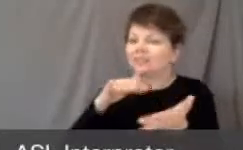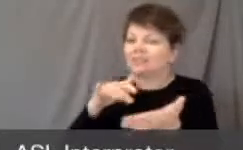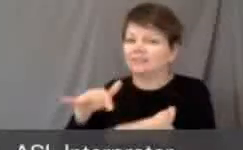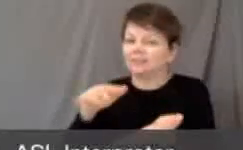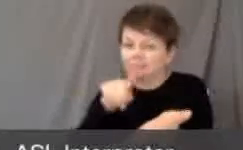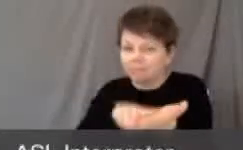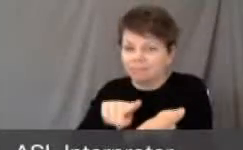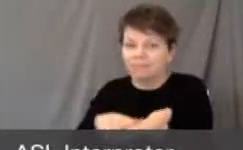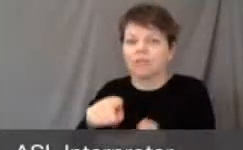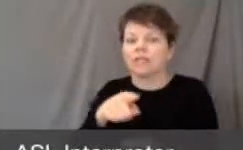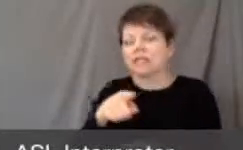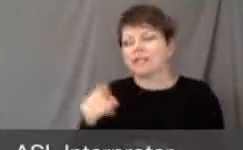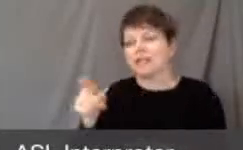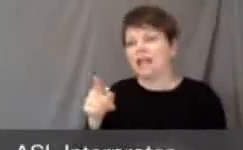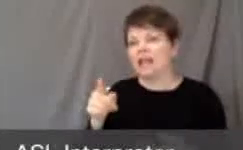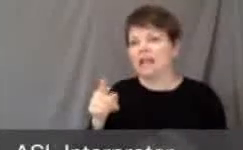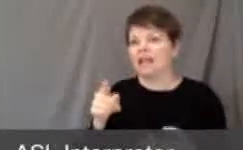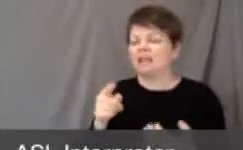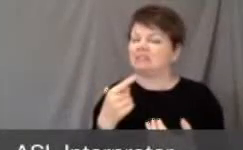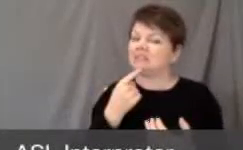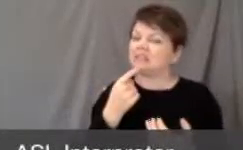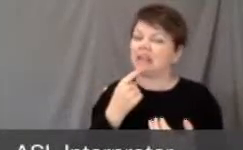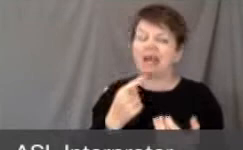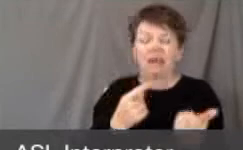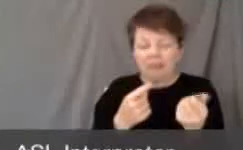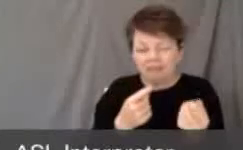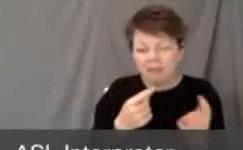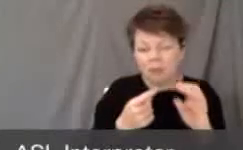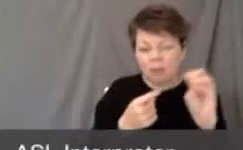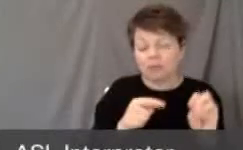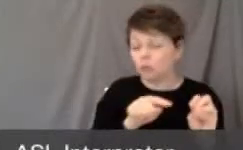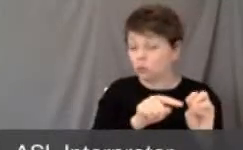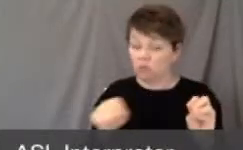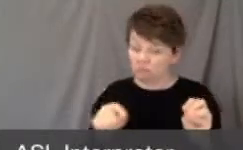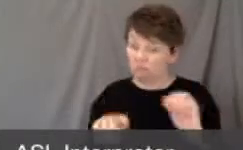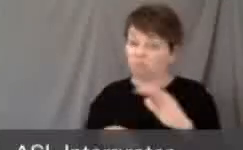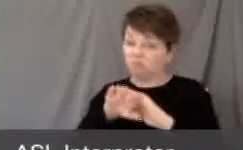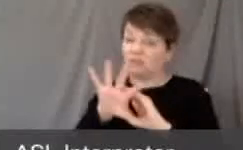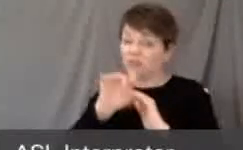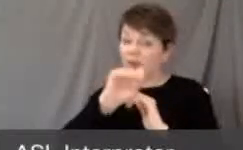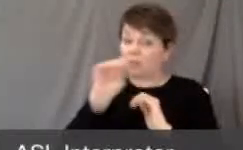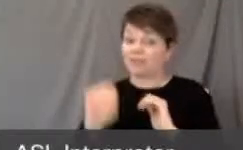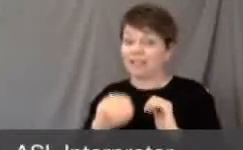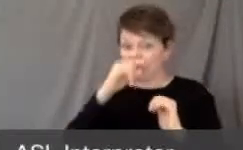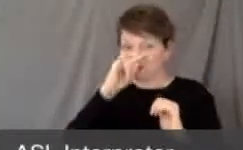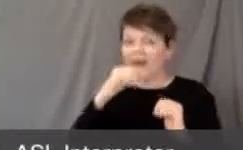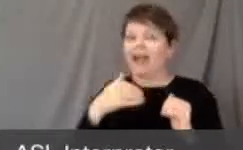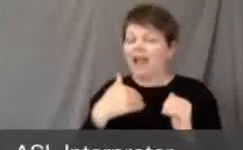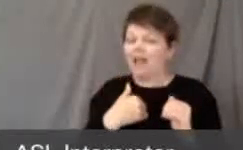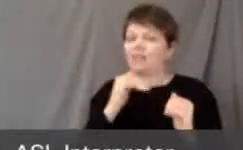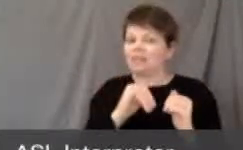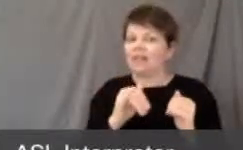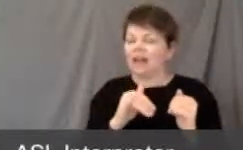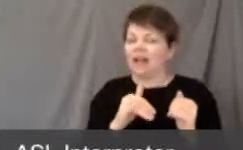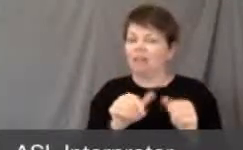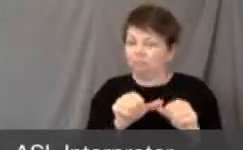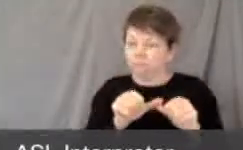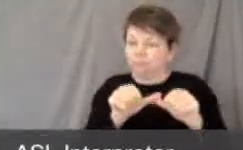estimated up to very few to 50% of kids develop this syndrome, and they typically are using the